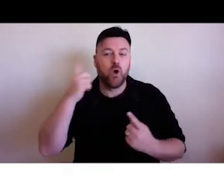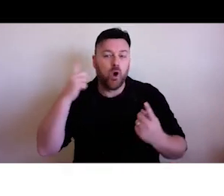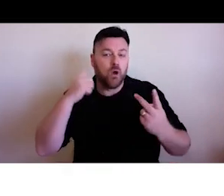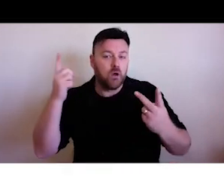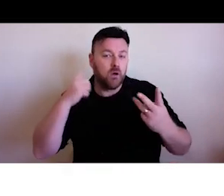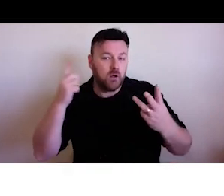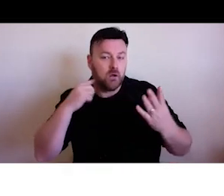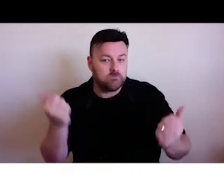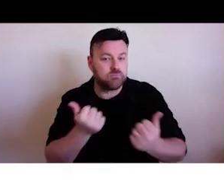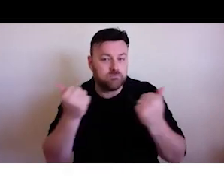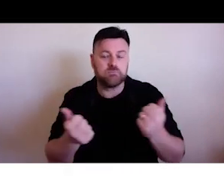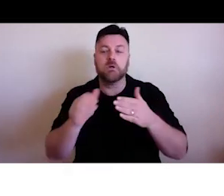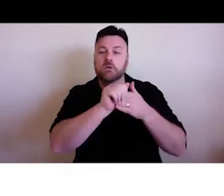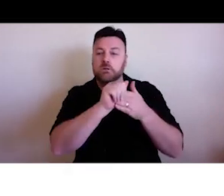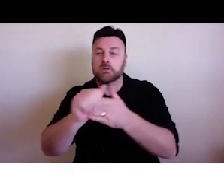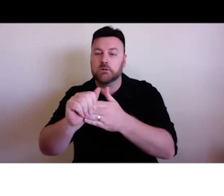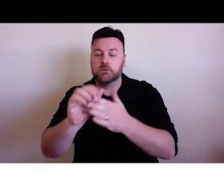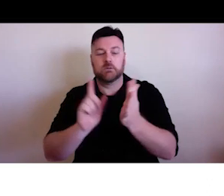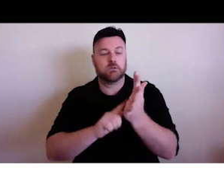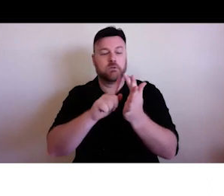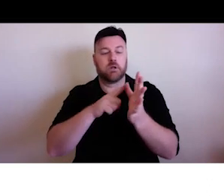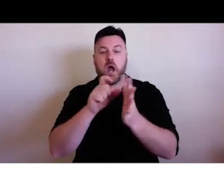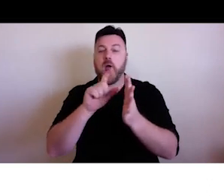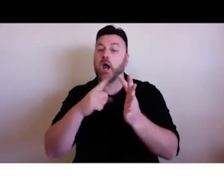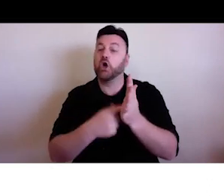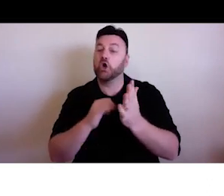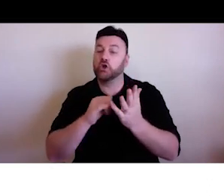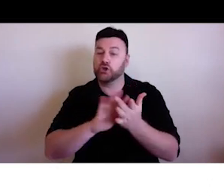know, that certain countries in the world are showing leadership - not